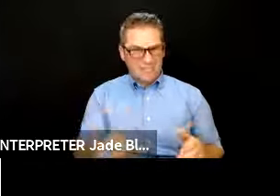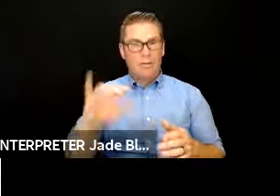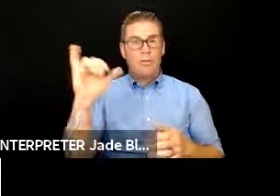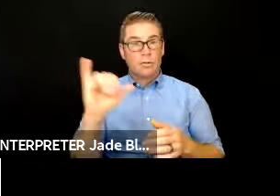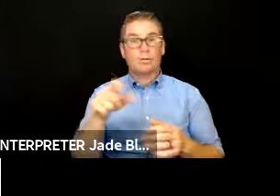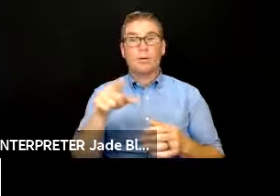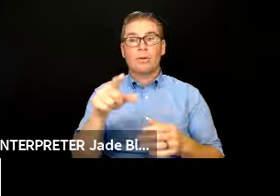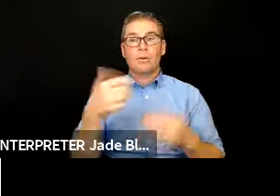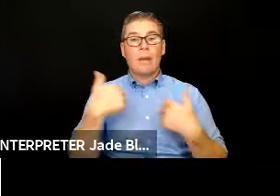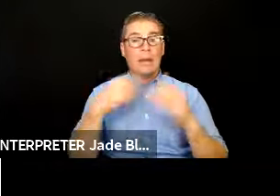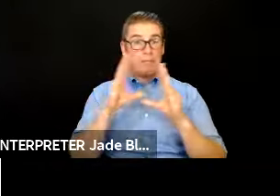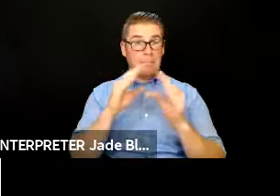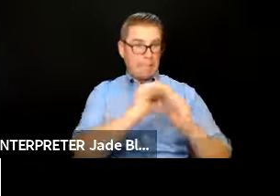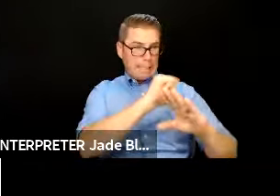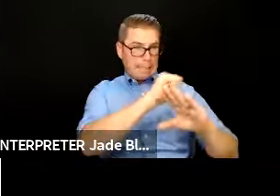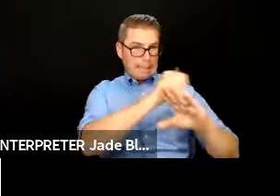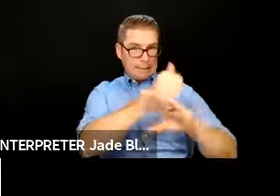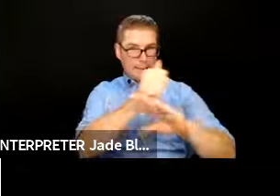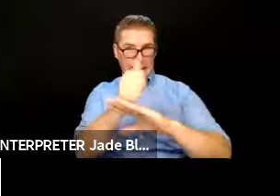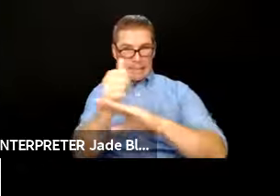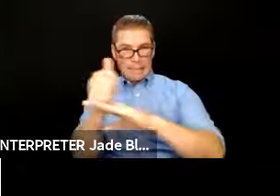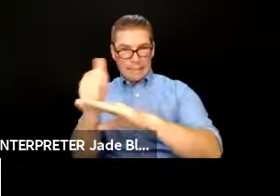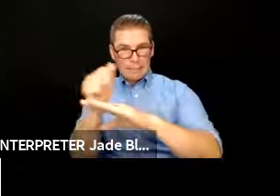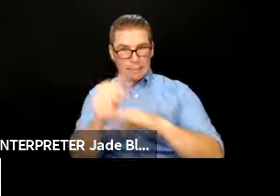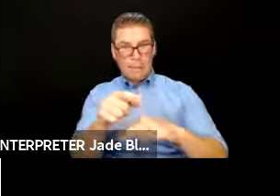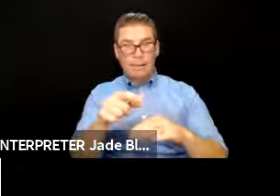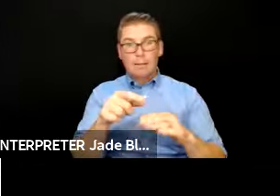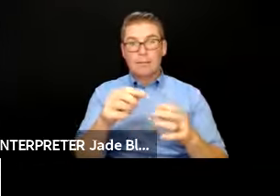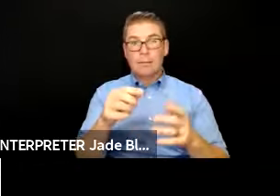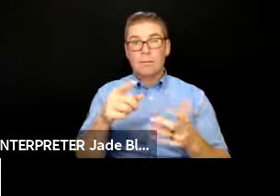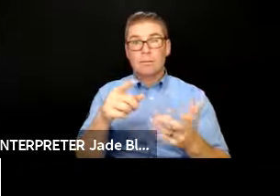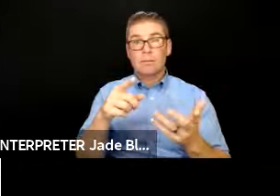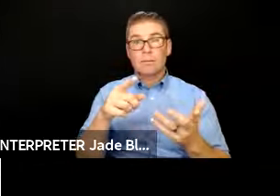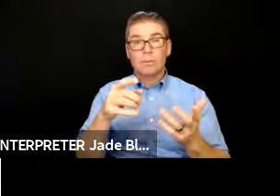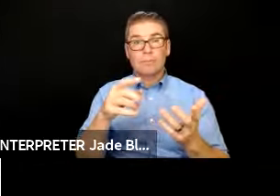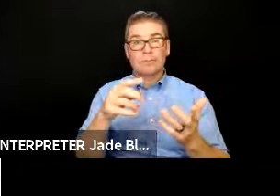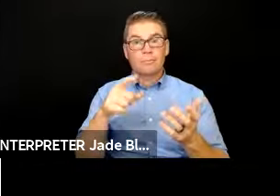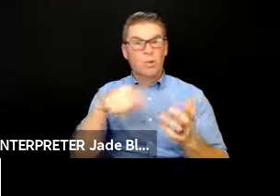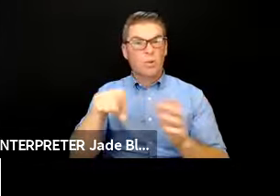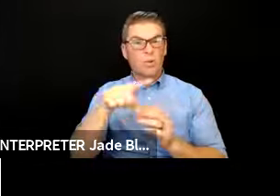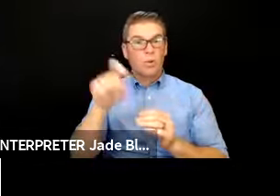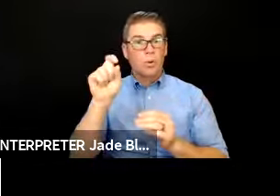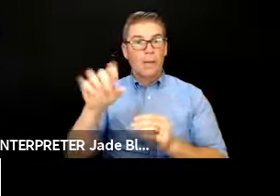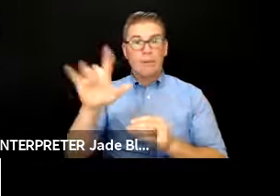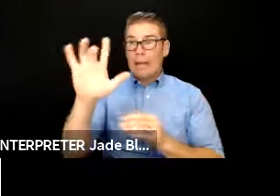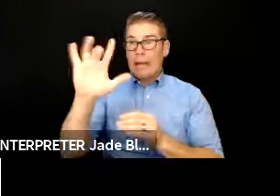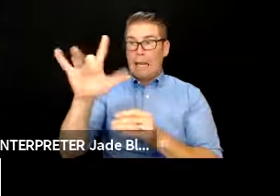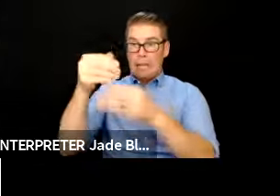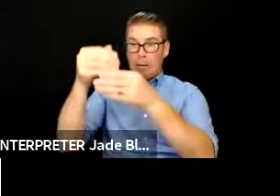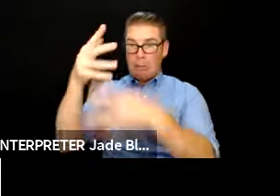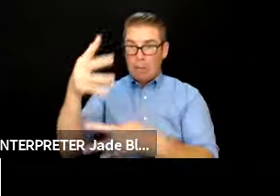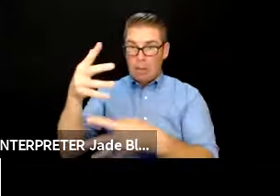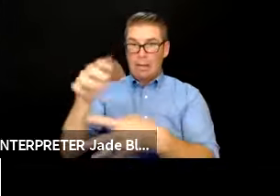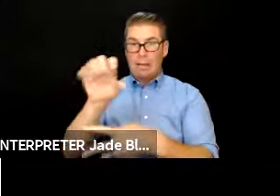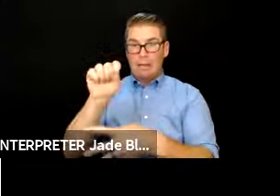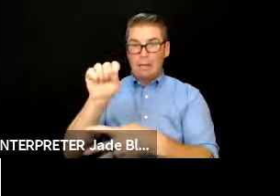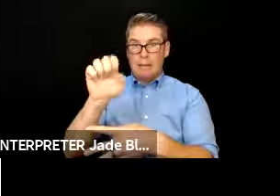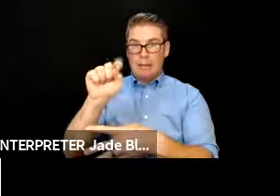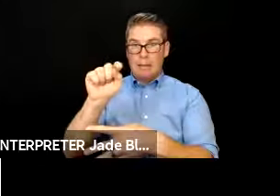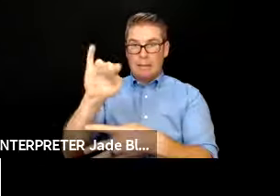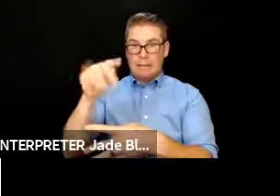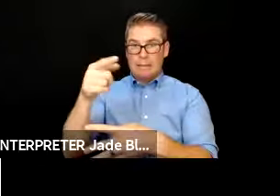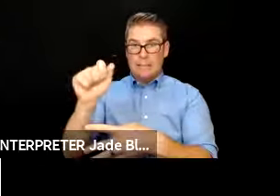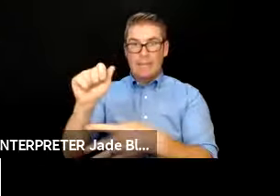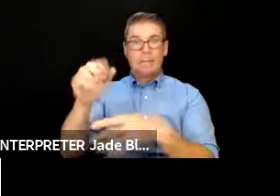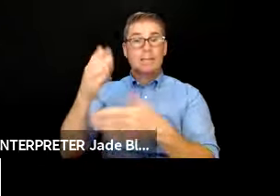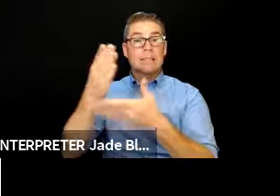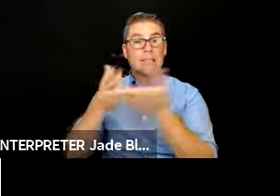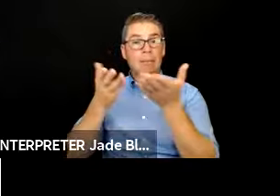Okay. So when you log into your Zoom account- you will have your profile and this is also where you will have your meeting settings